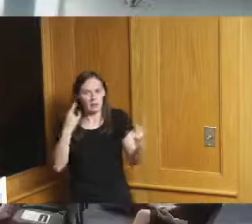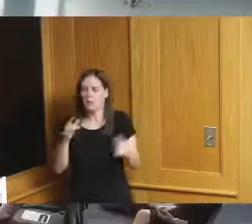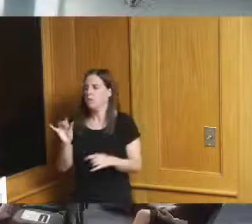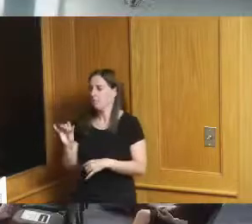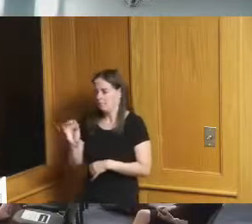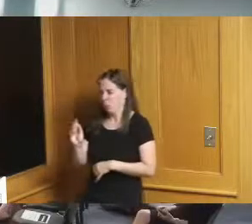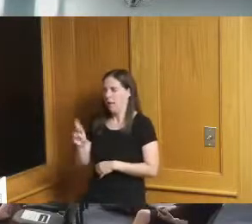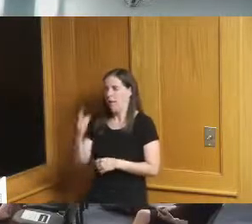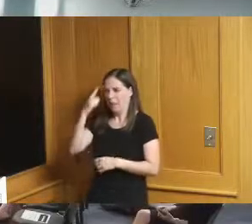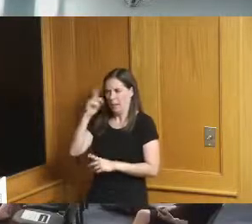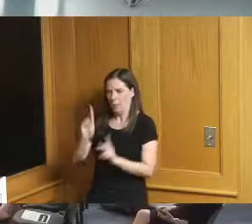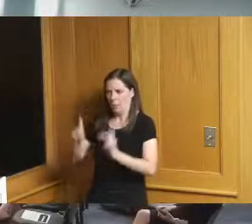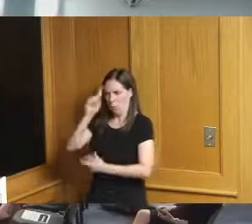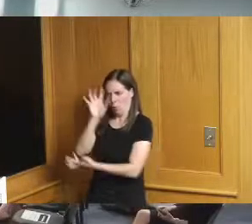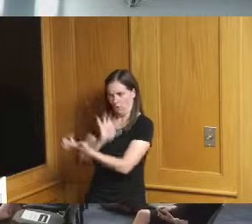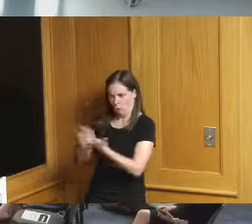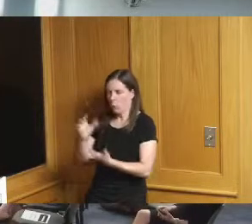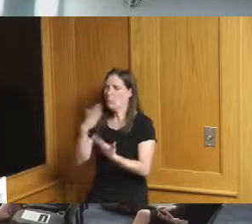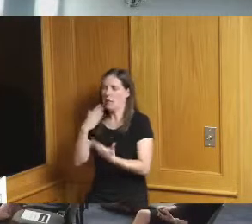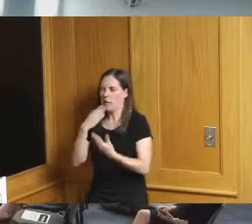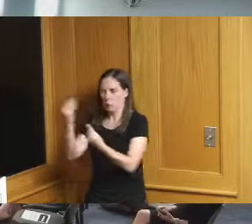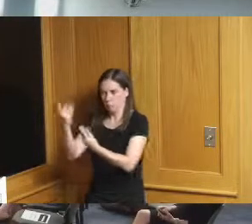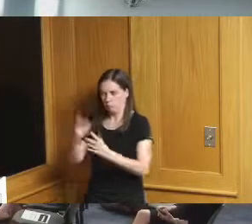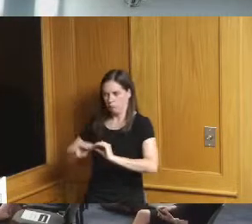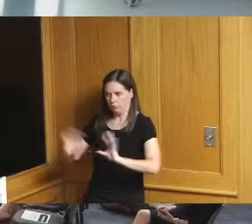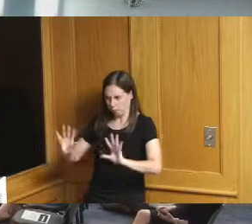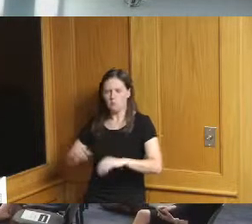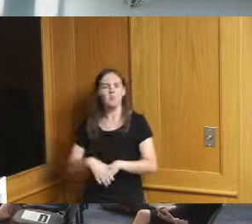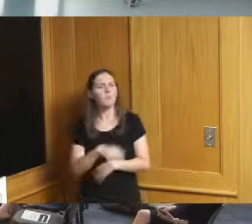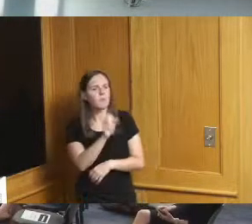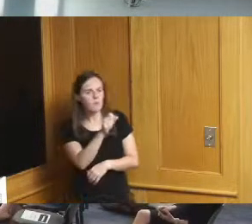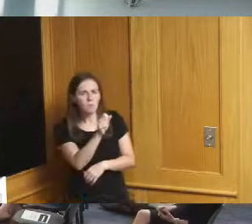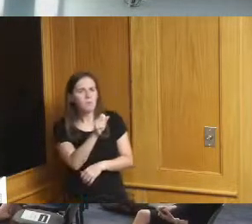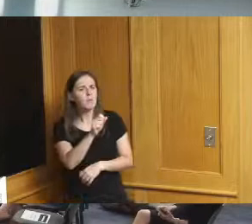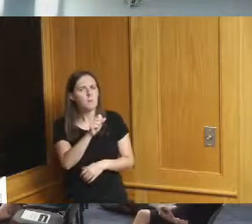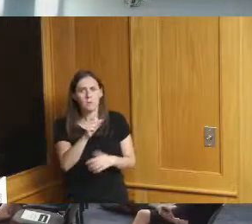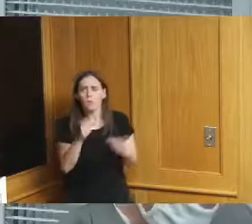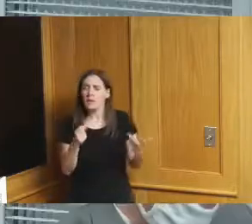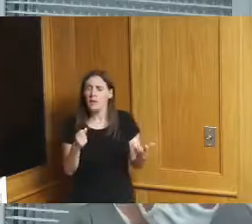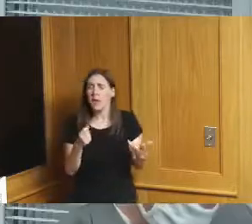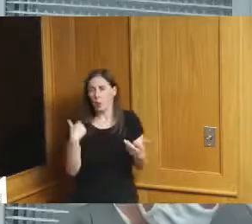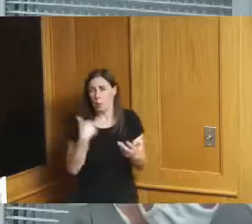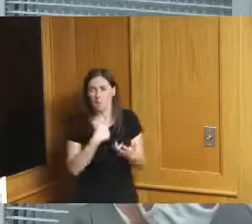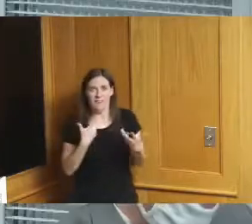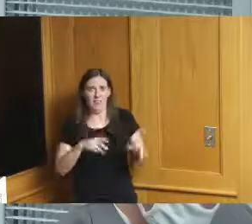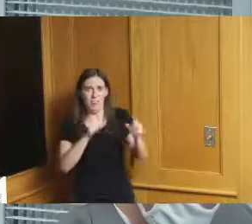you you're welcome clarifying that yeah so we've had we've sent messages out to department heads